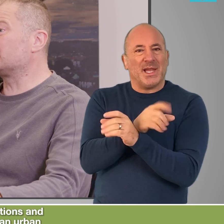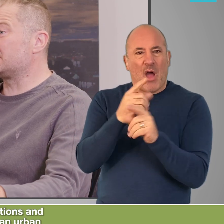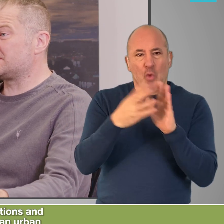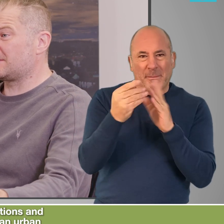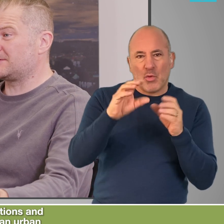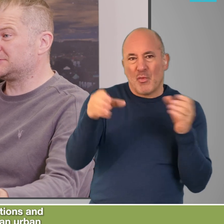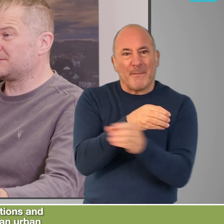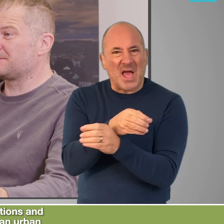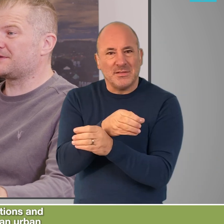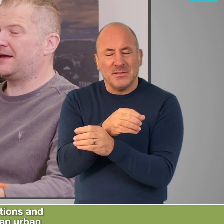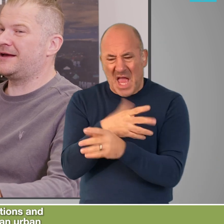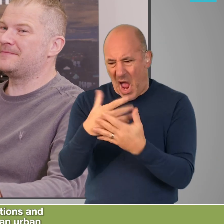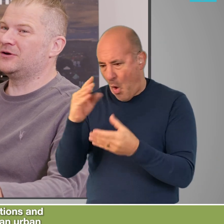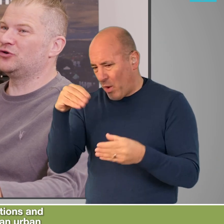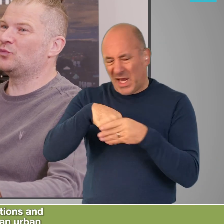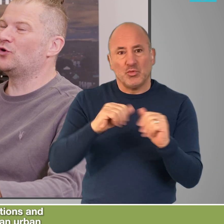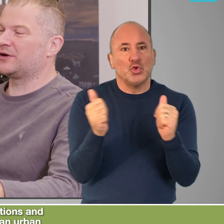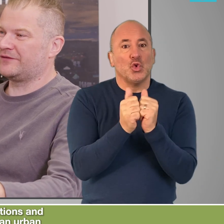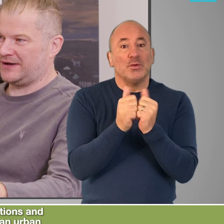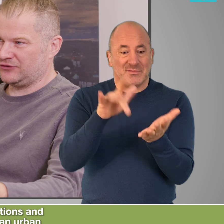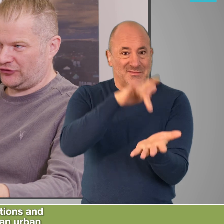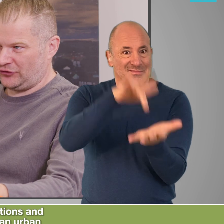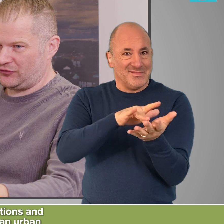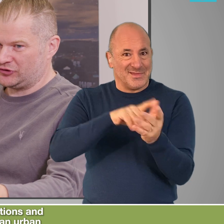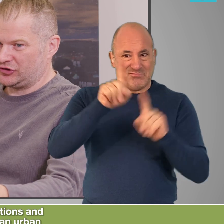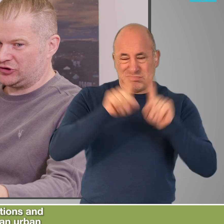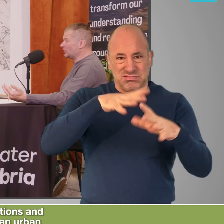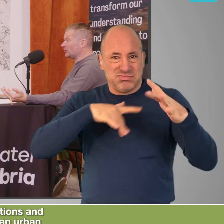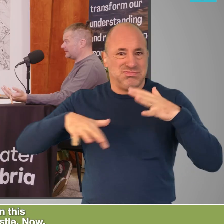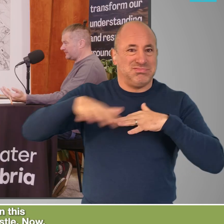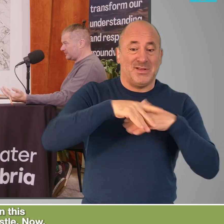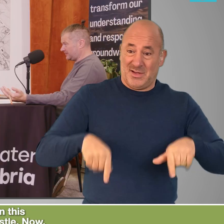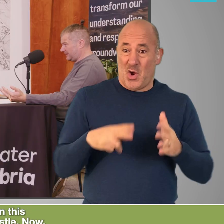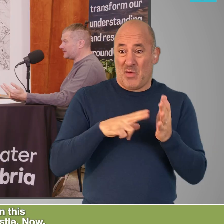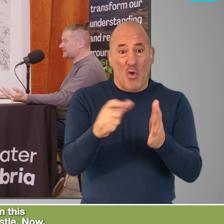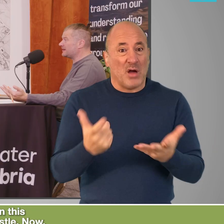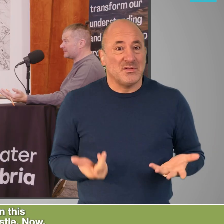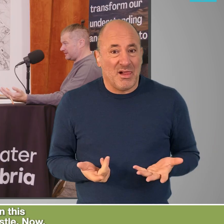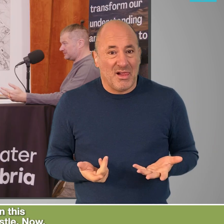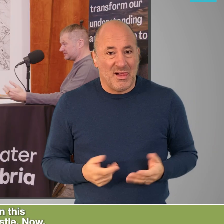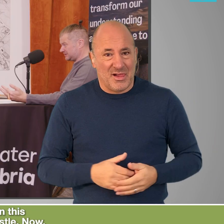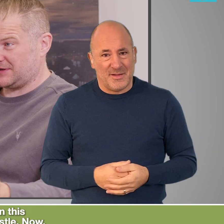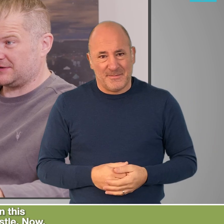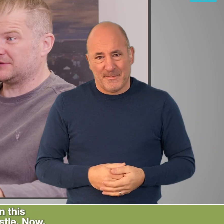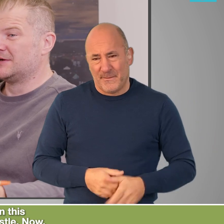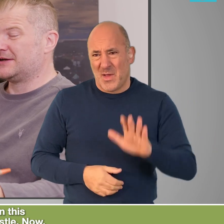nature-based solutions and working that into an urban environment, in this situation in Newcastle. Now,